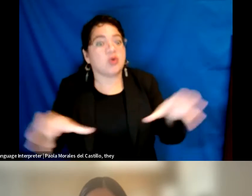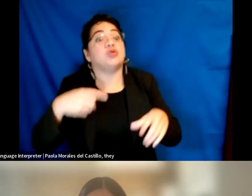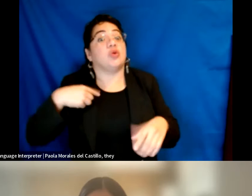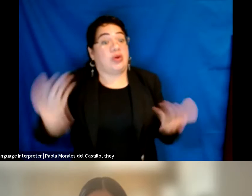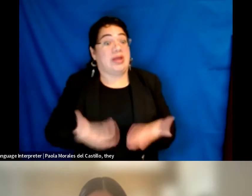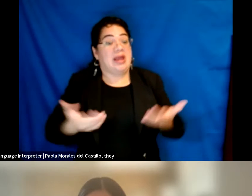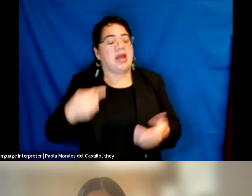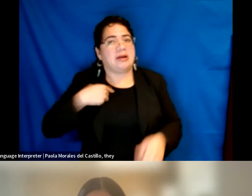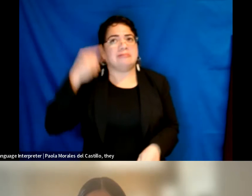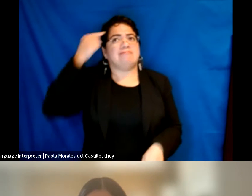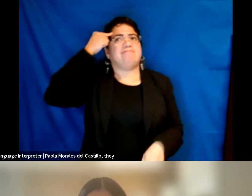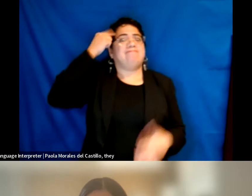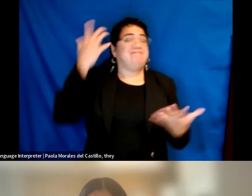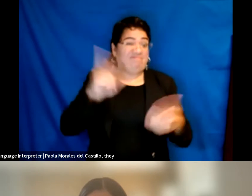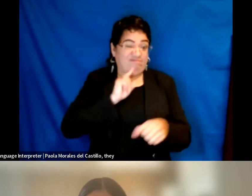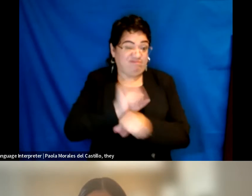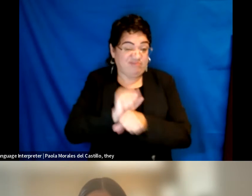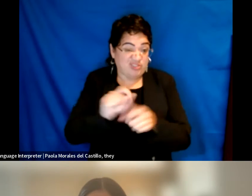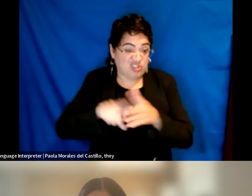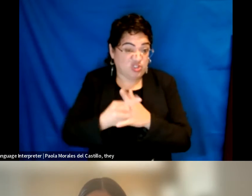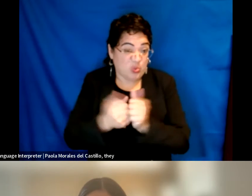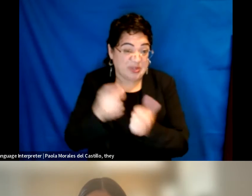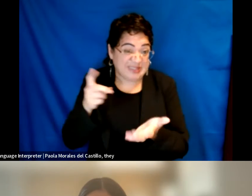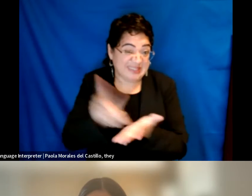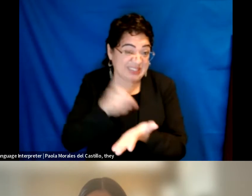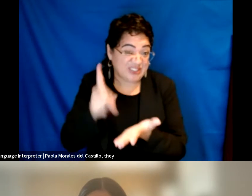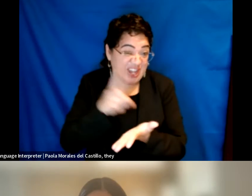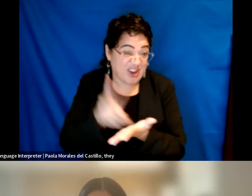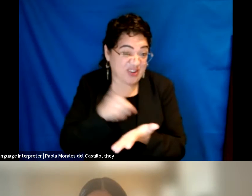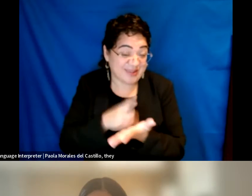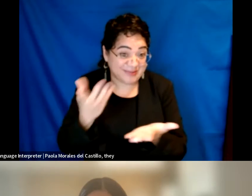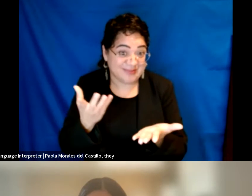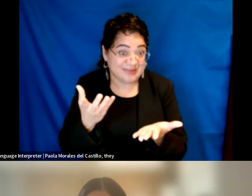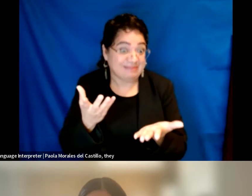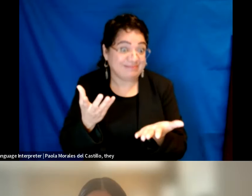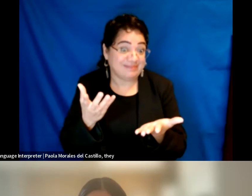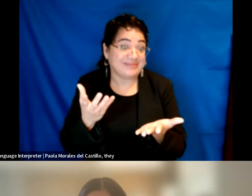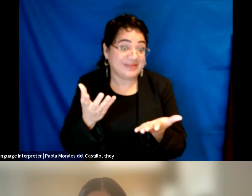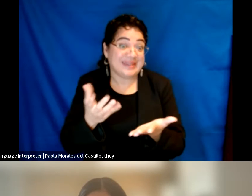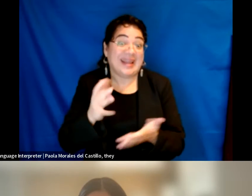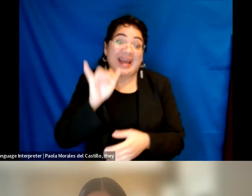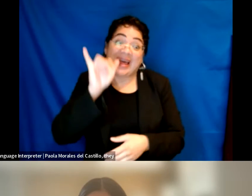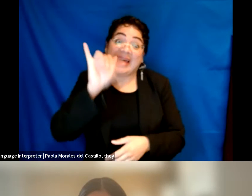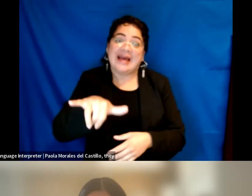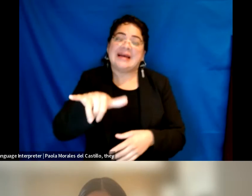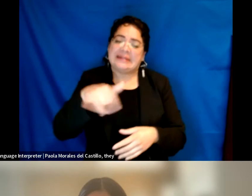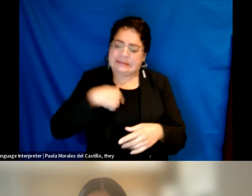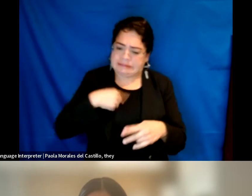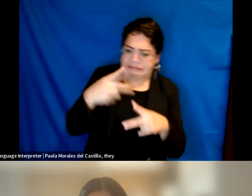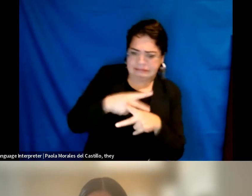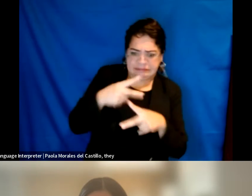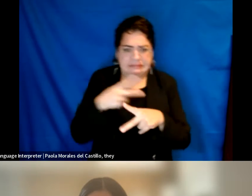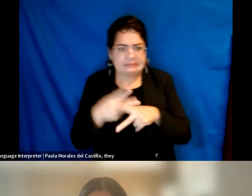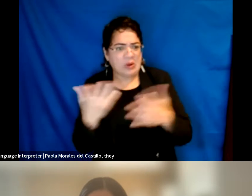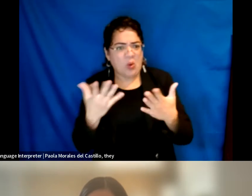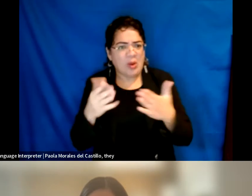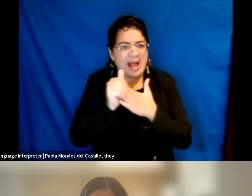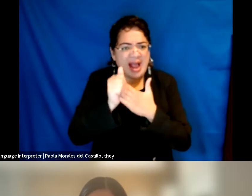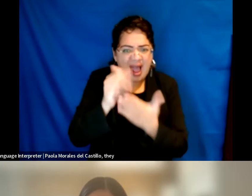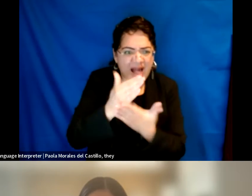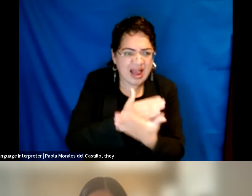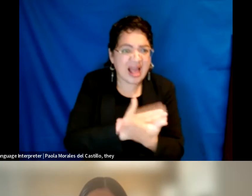Rebecca Tarvin (she/her): dictionaries almost, but It's something that's harder to figure out exactly what the guidelines should be, or who should be doing that work.